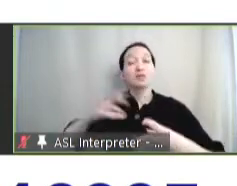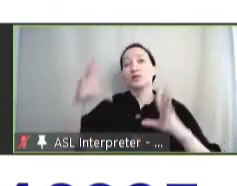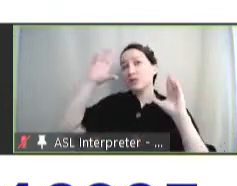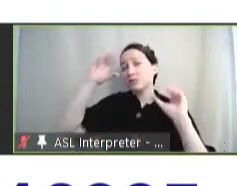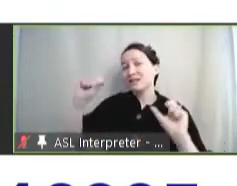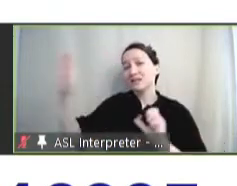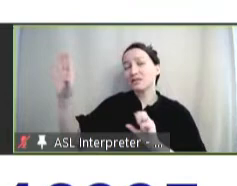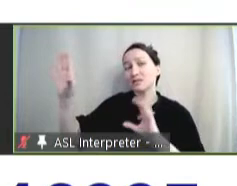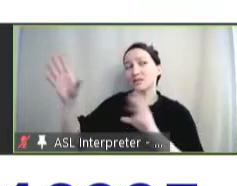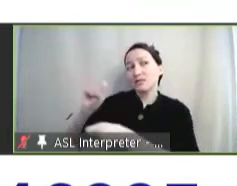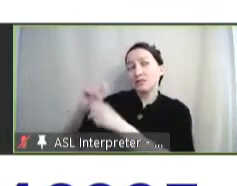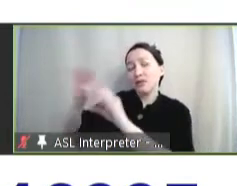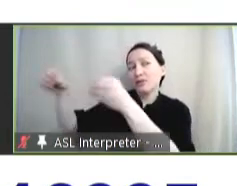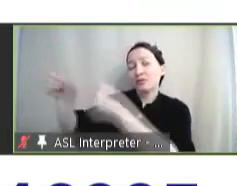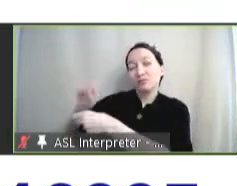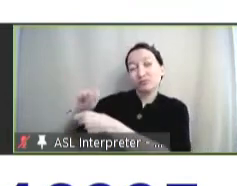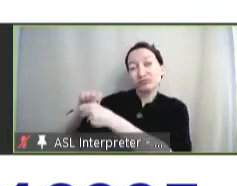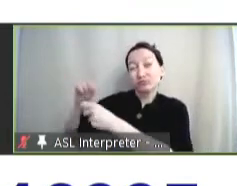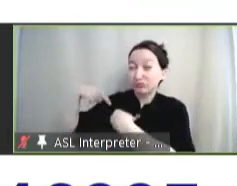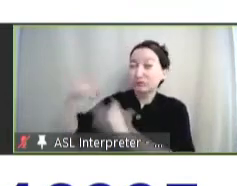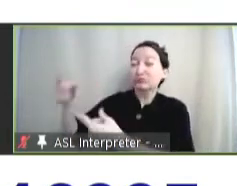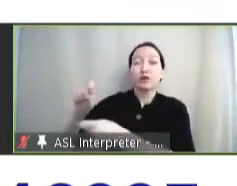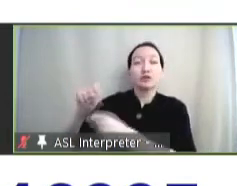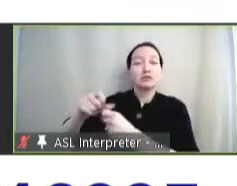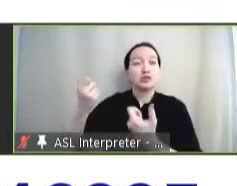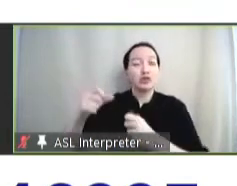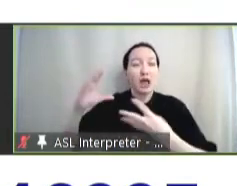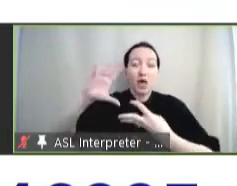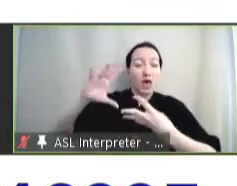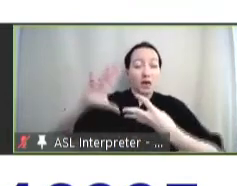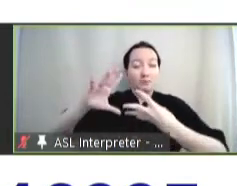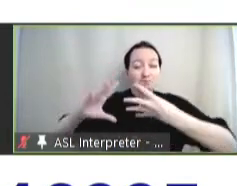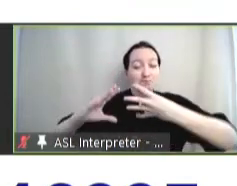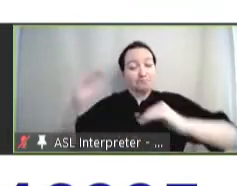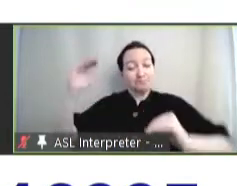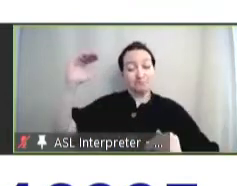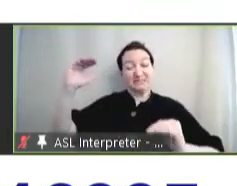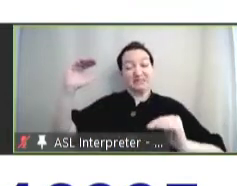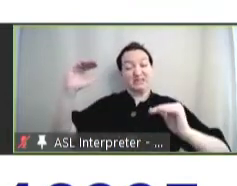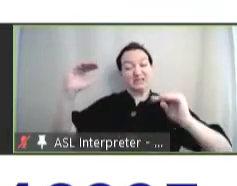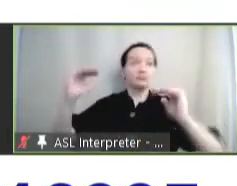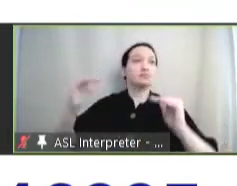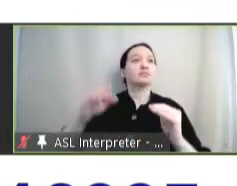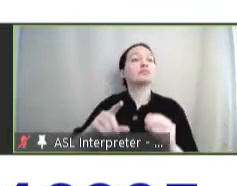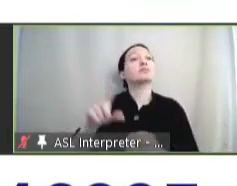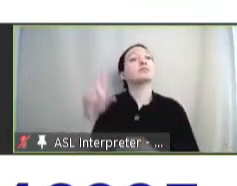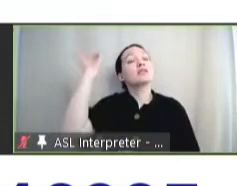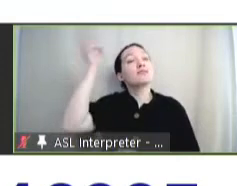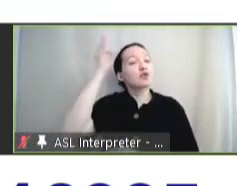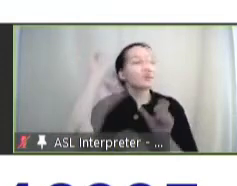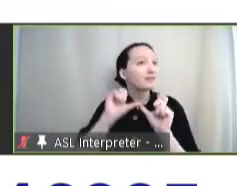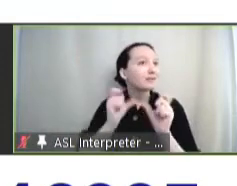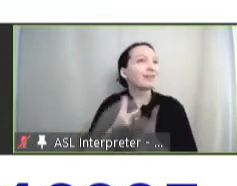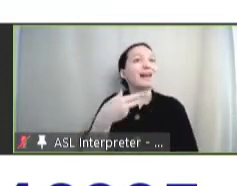has worked hard to bridge. So, the order expressly requires federal agencies such as HHS to assess